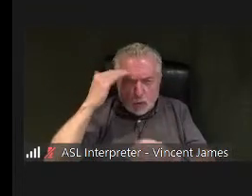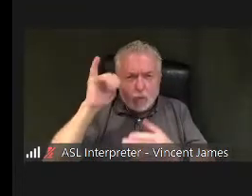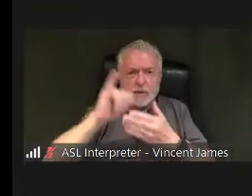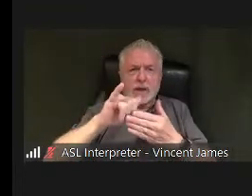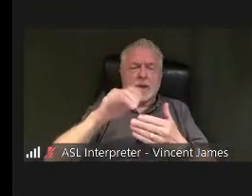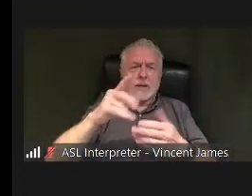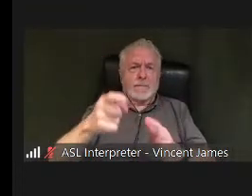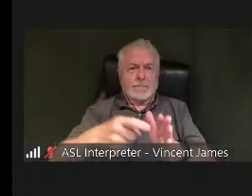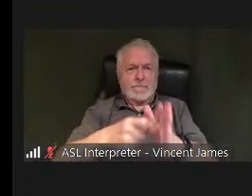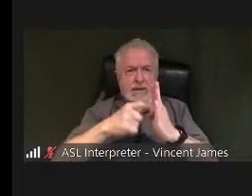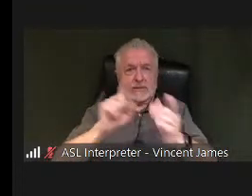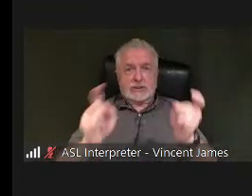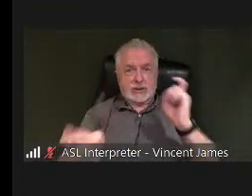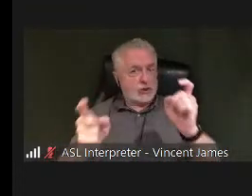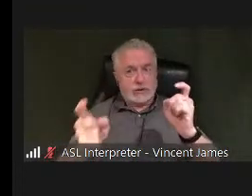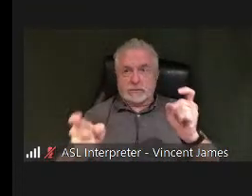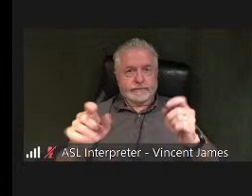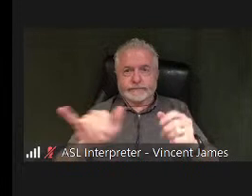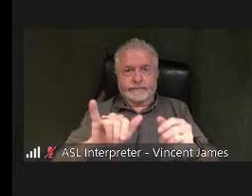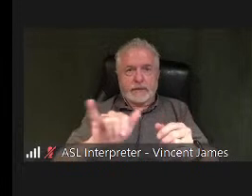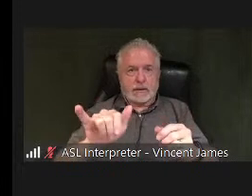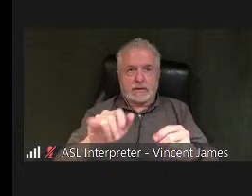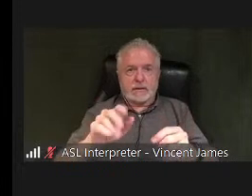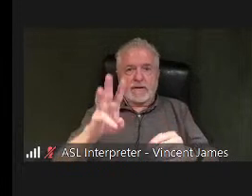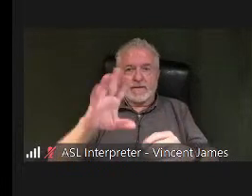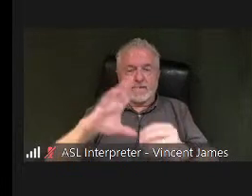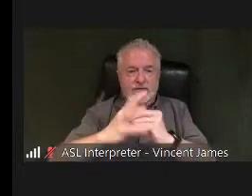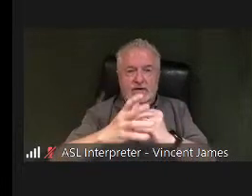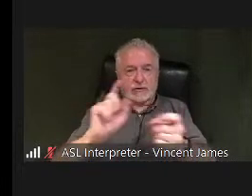mandates could change just as the virus is changing.